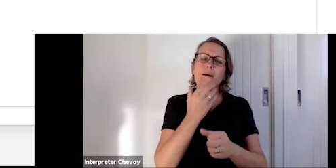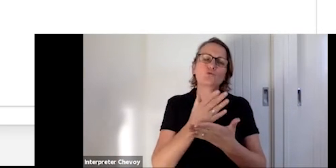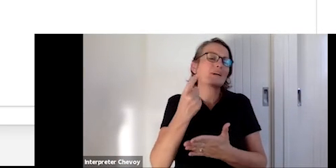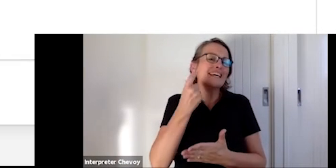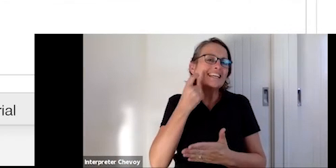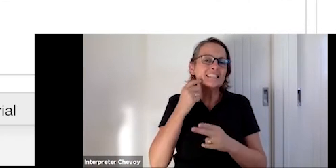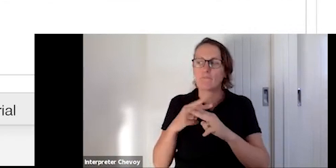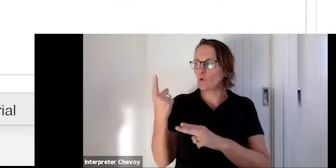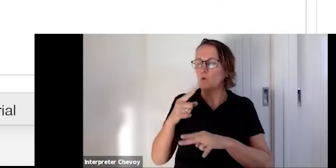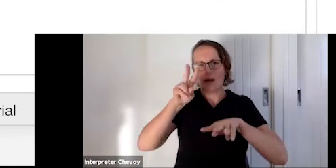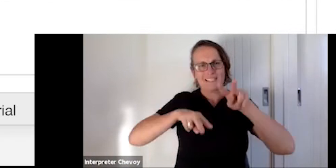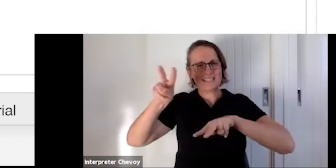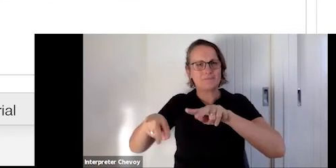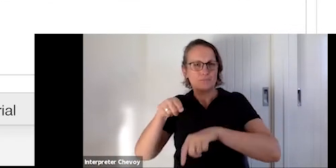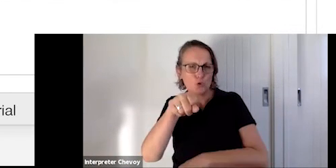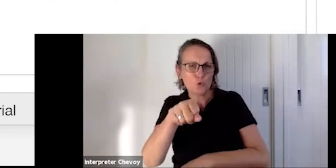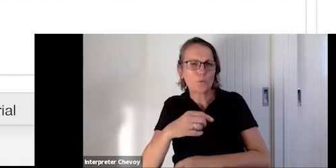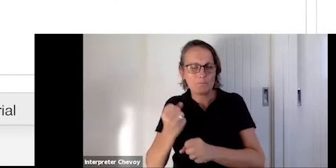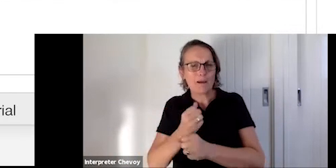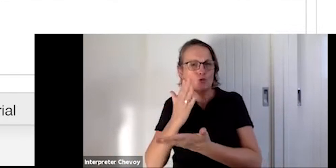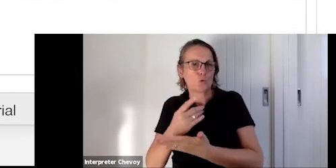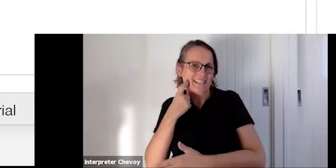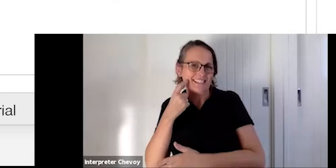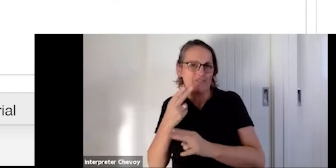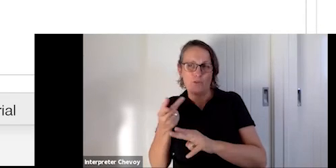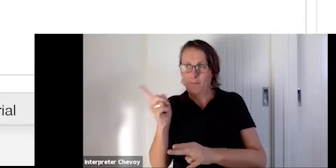assessors to do their job because they have to go through hundreds of applications.